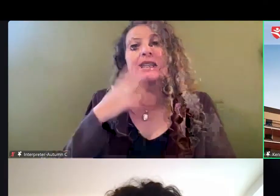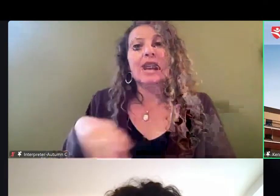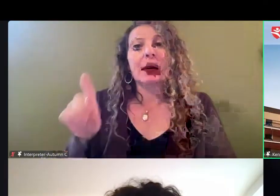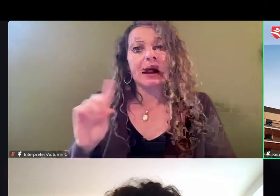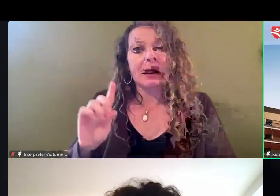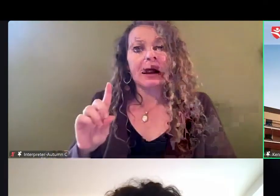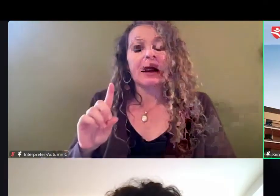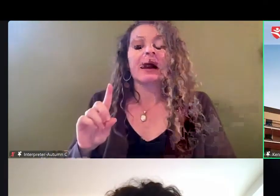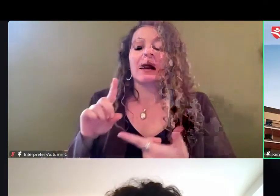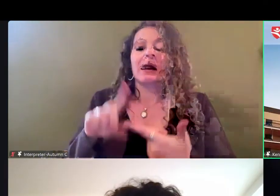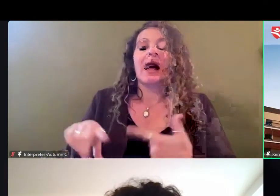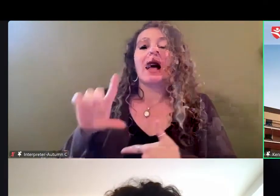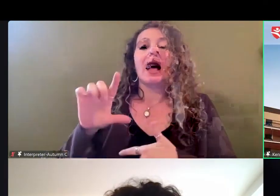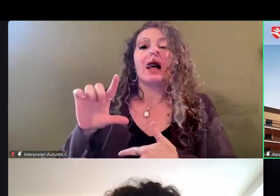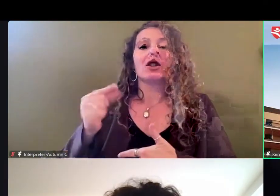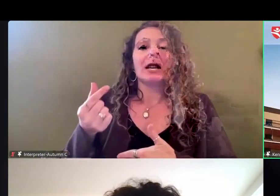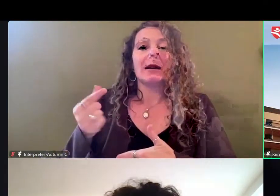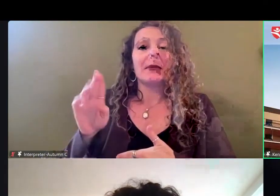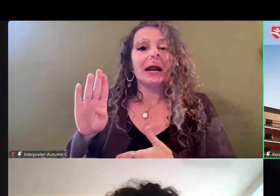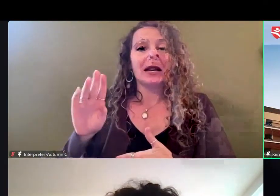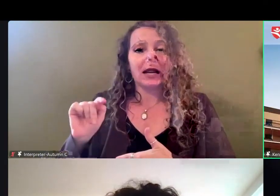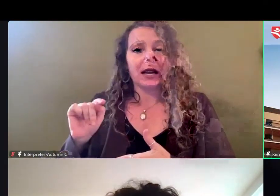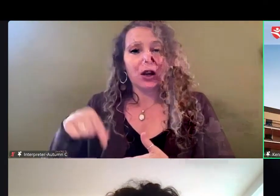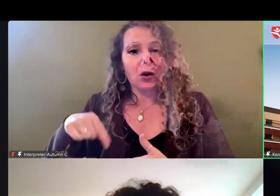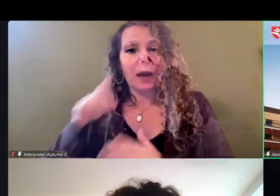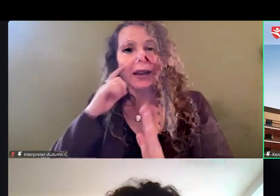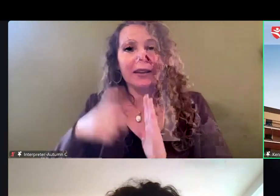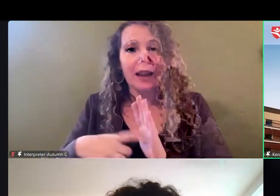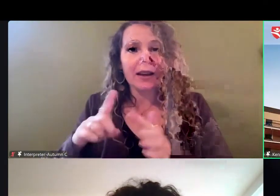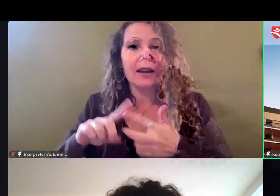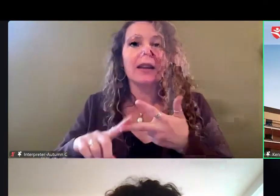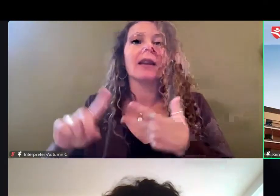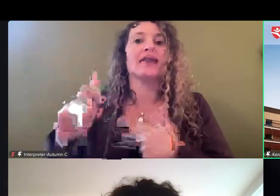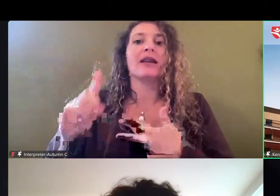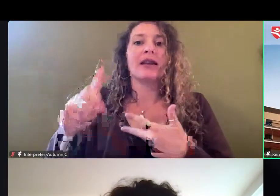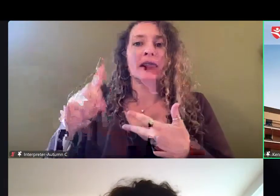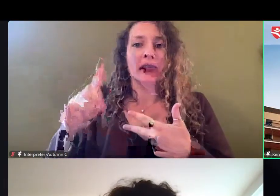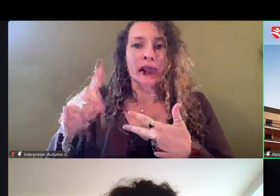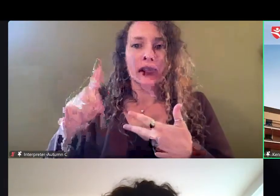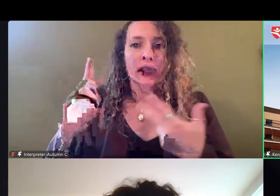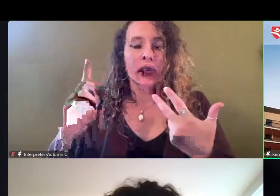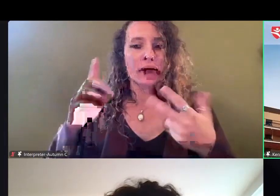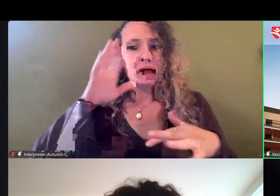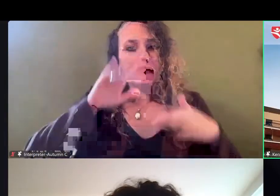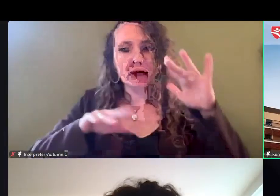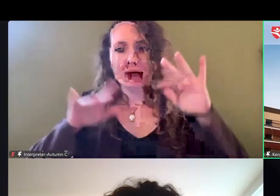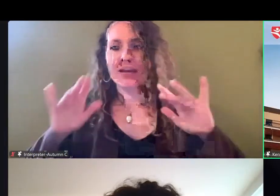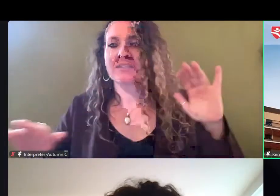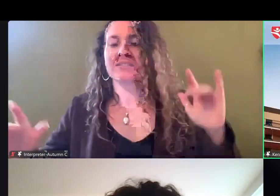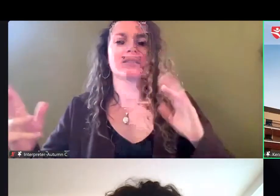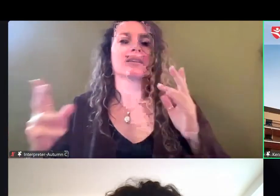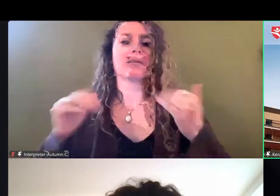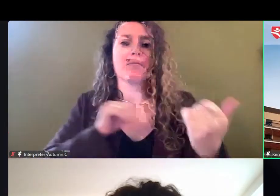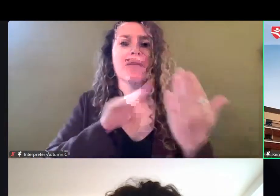and Healthcare Experiences and Struggle - Lessons from Mixed Methods Ethnographic Study. I'll hand it over to you all.